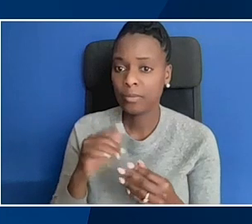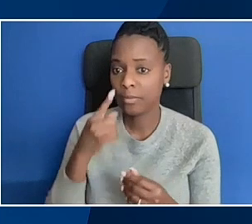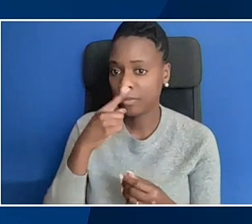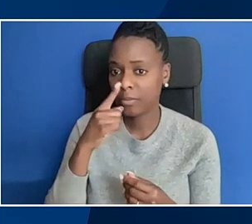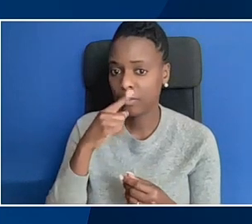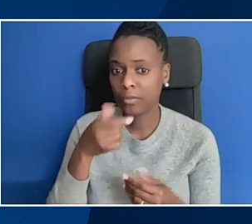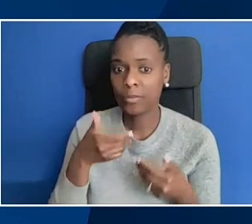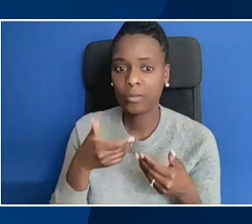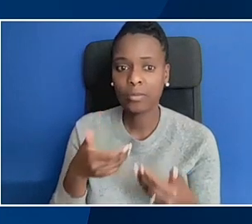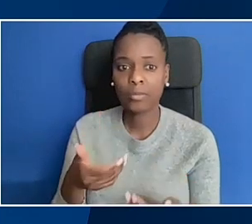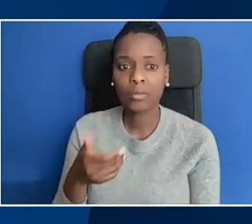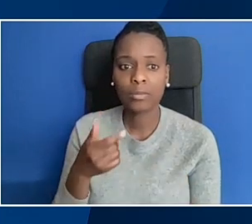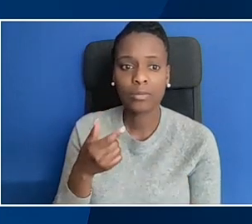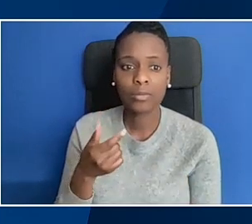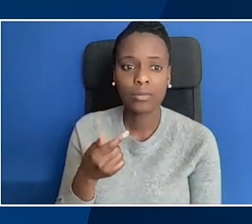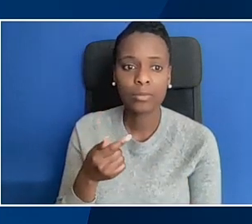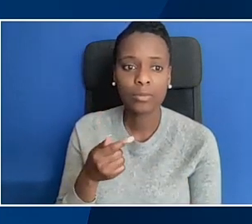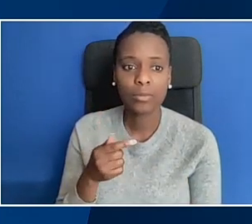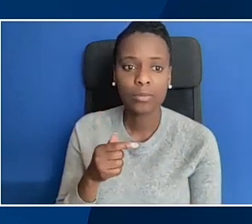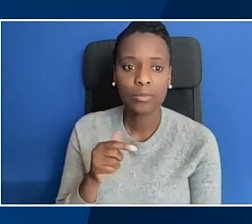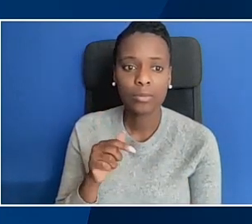Oh, sorry. Sorry.